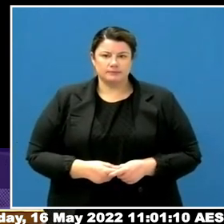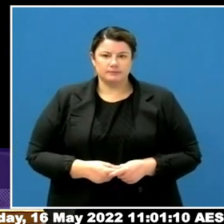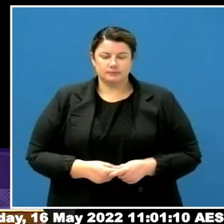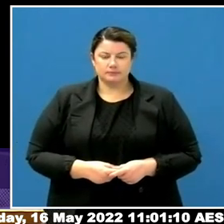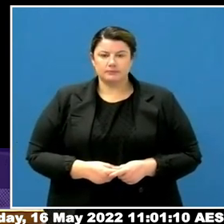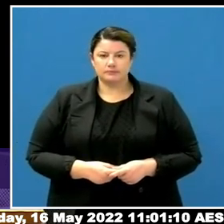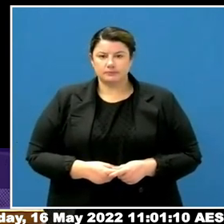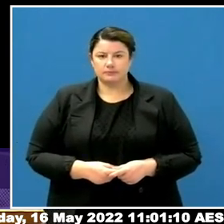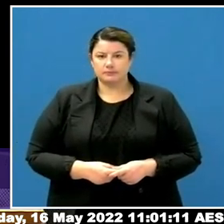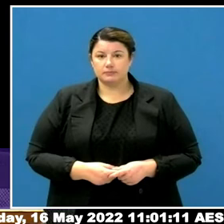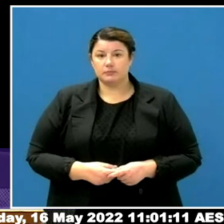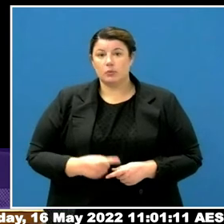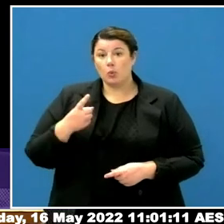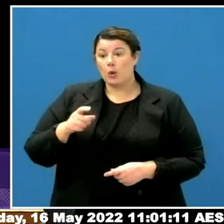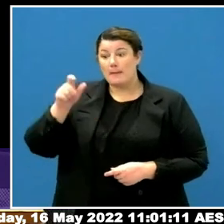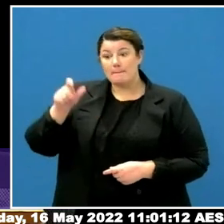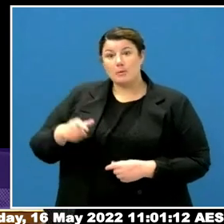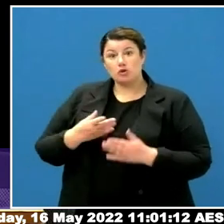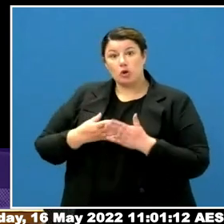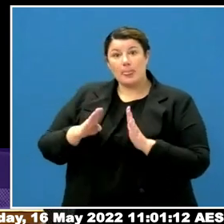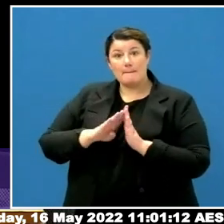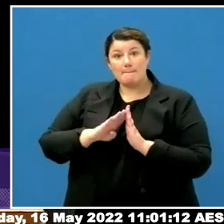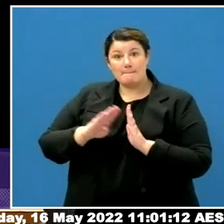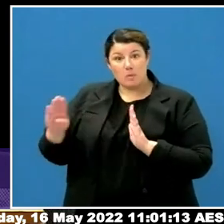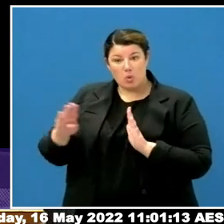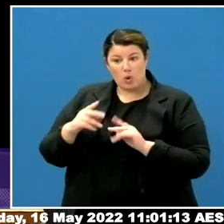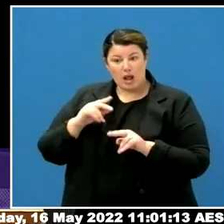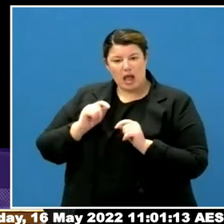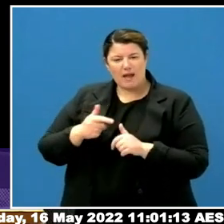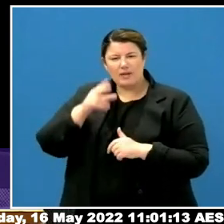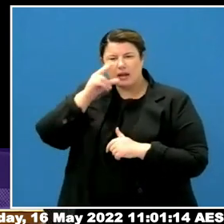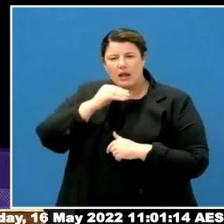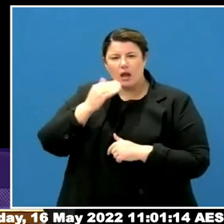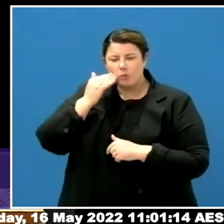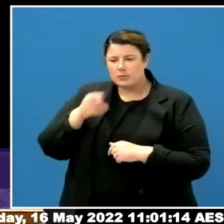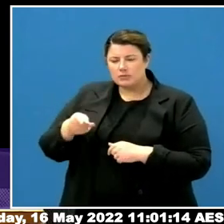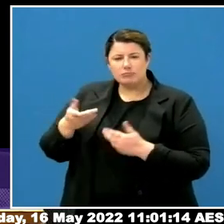forward by a member of the Board following the death of Ms Aprem and the concerns